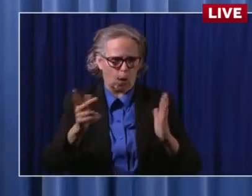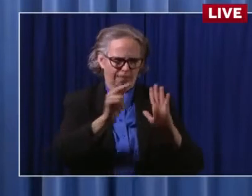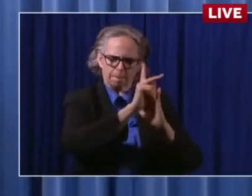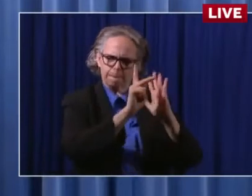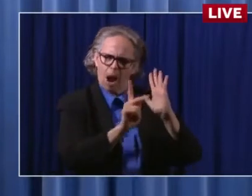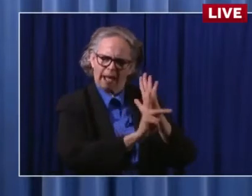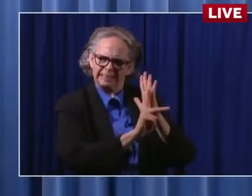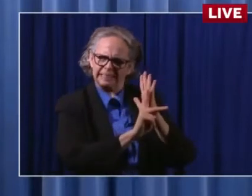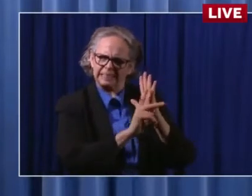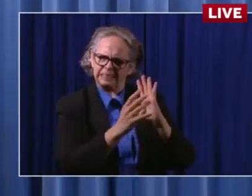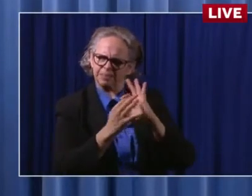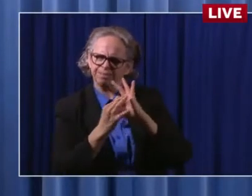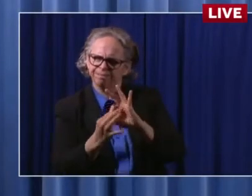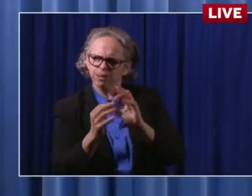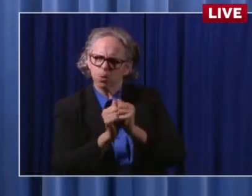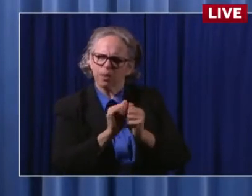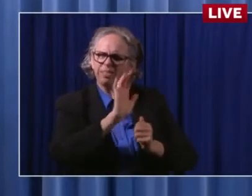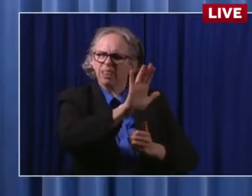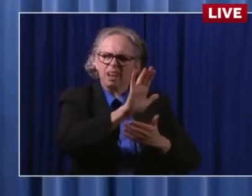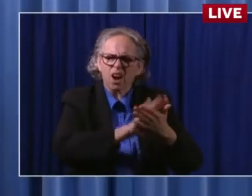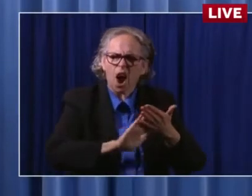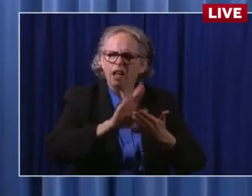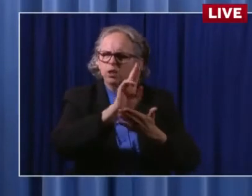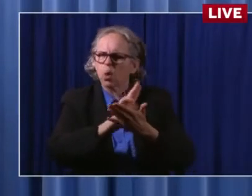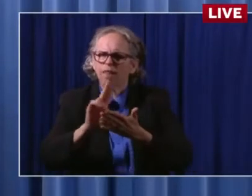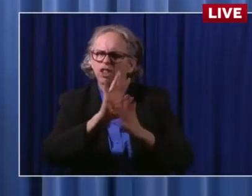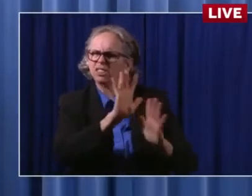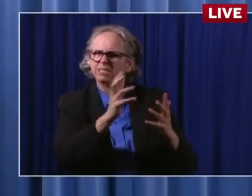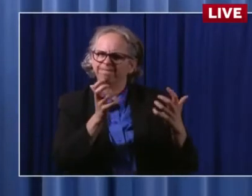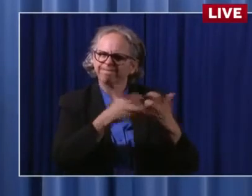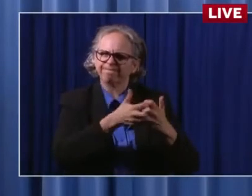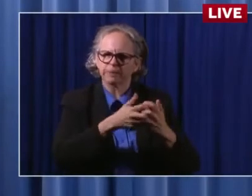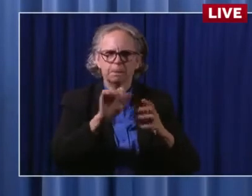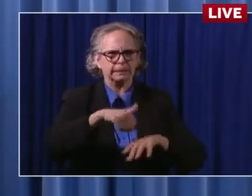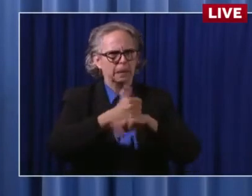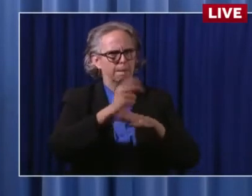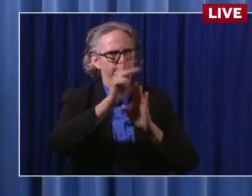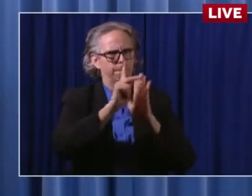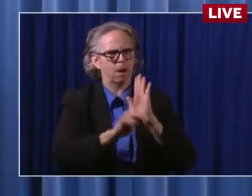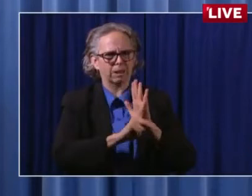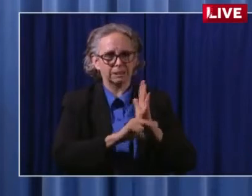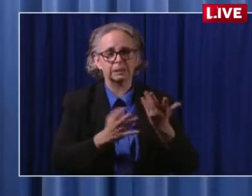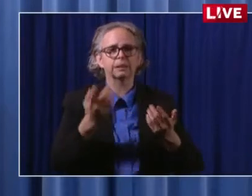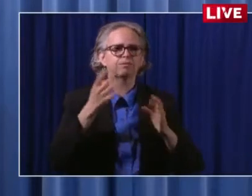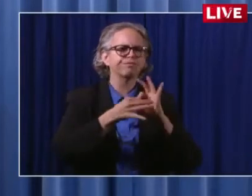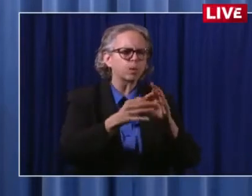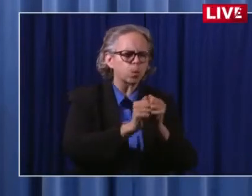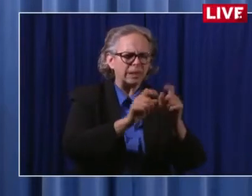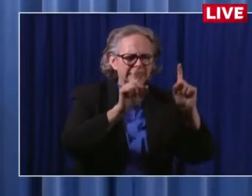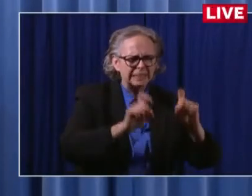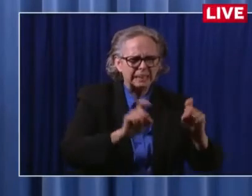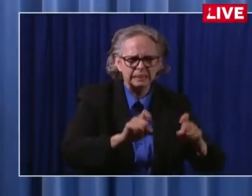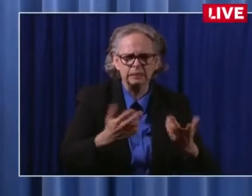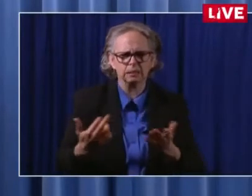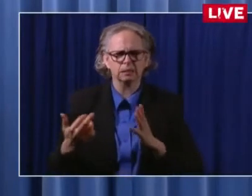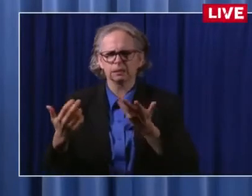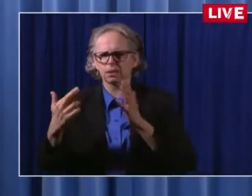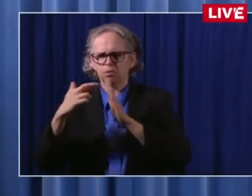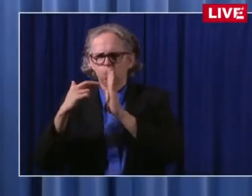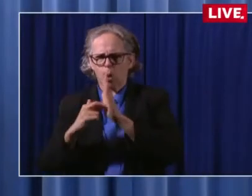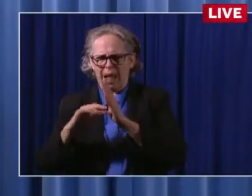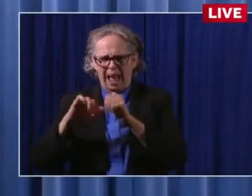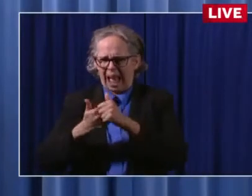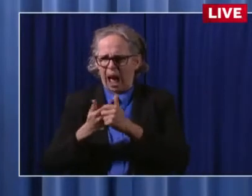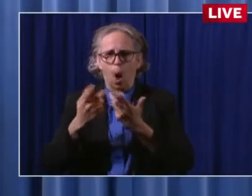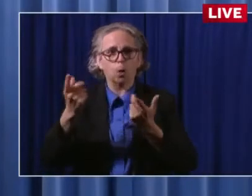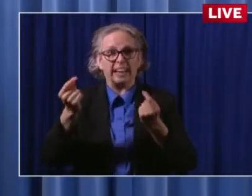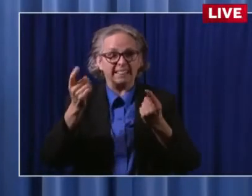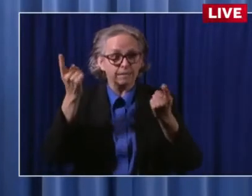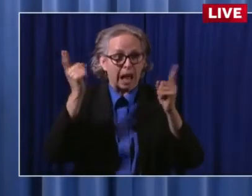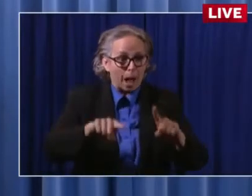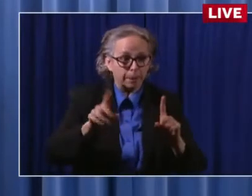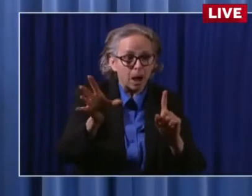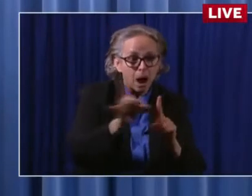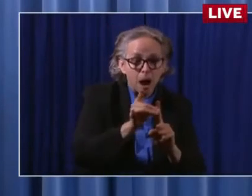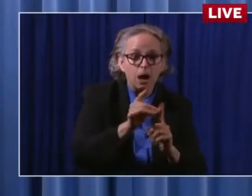EACH CAMPUS MUST DEVELOP POLICIES AND PROCEDURES TAILORED TO THEIR PARTICULAR CAMPUS, THEIR PARTICULAR COMMUNITY, ALL RELATED TO COVID-19 TESTING.